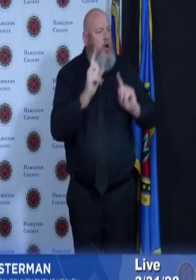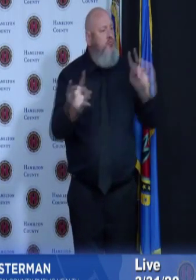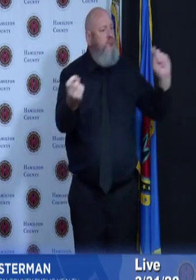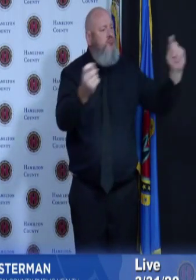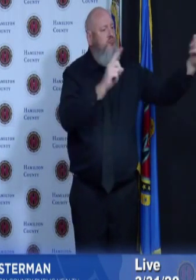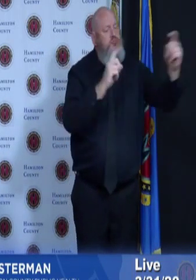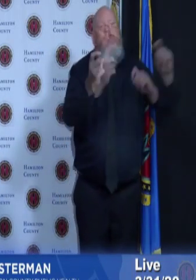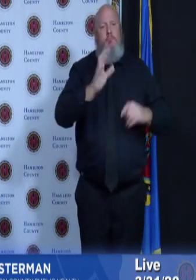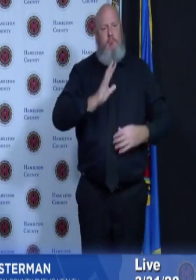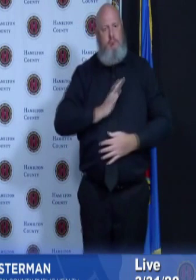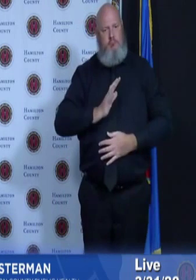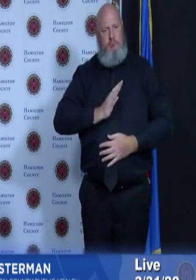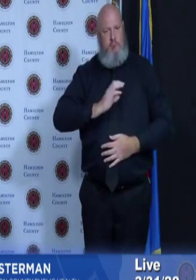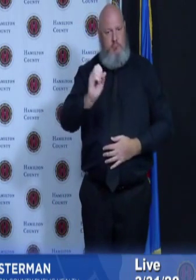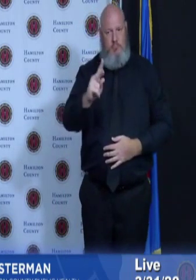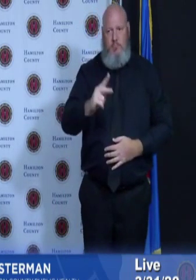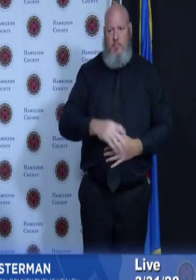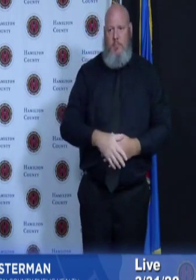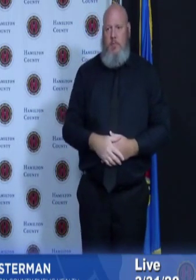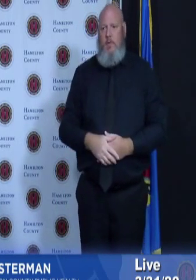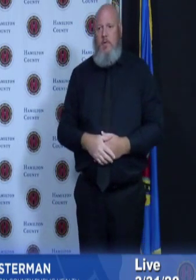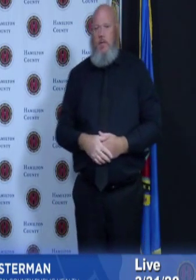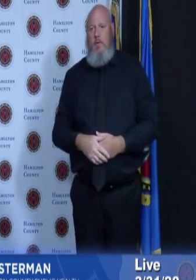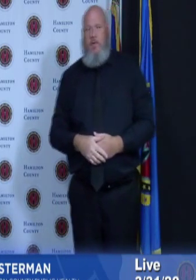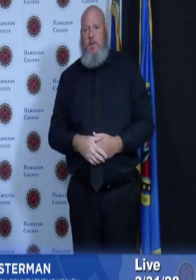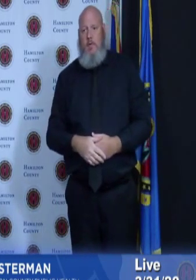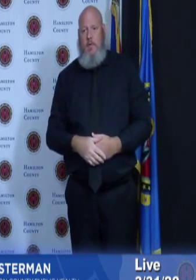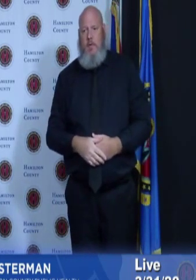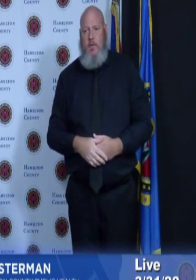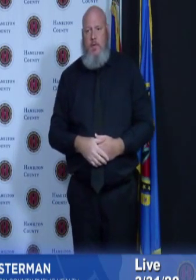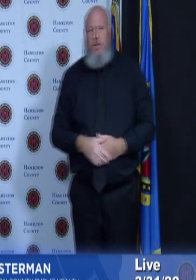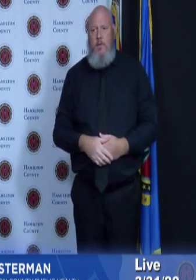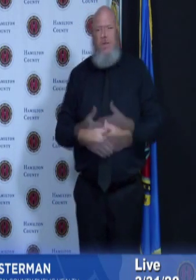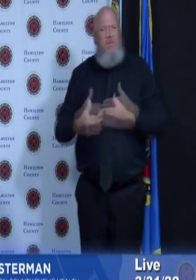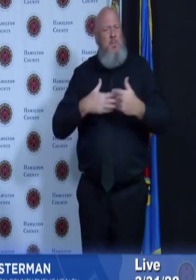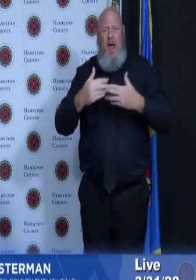preventing Covid-19 from spreading all of these steps will our hospital systems